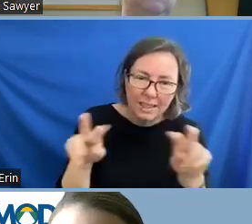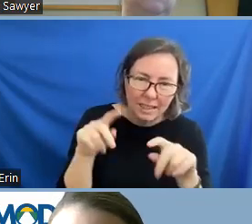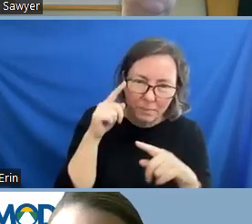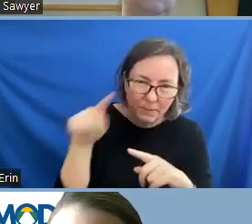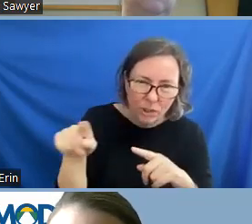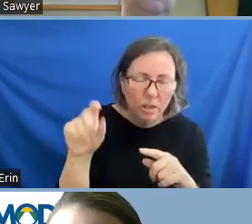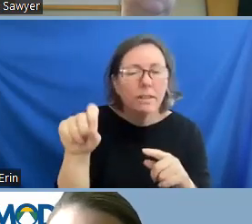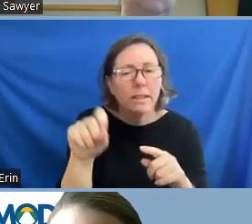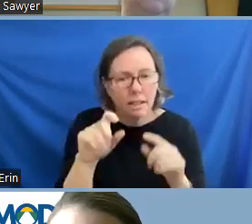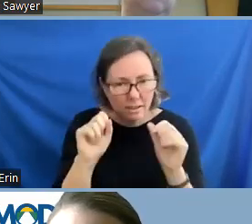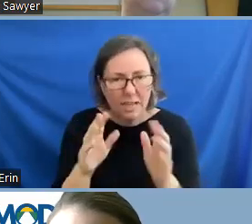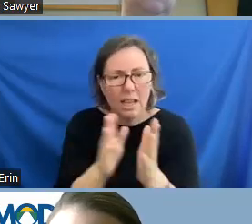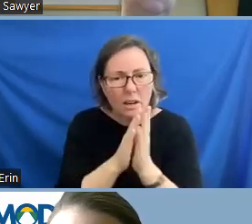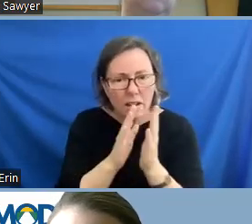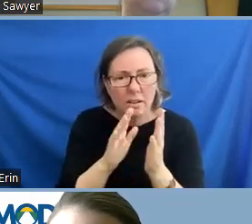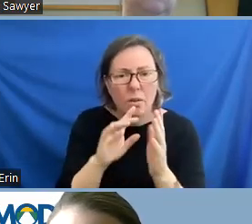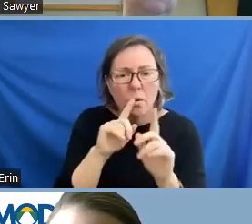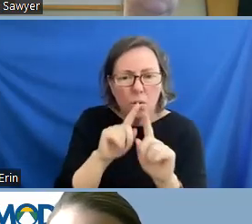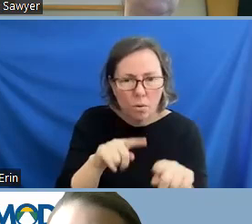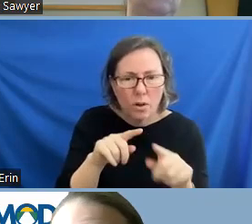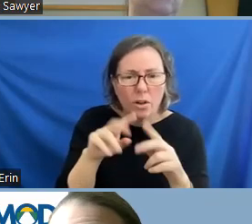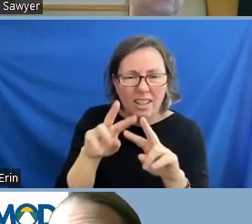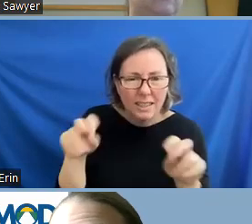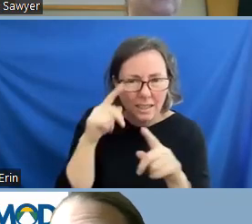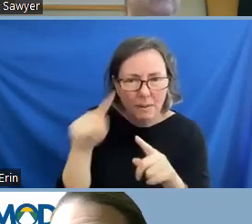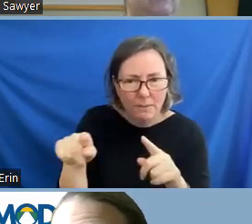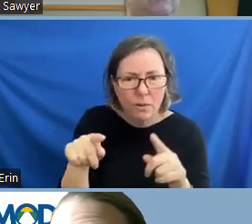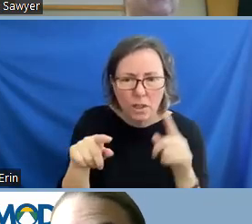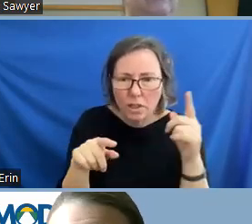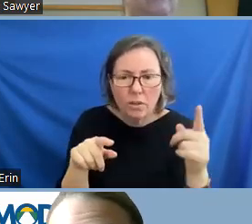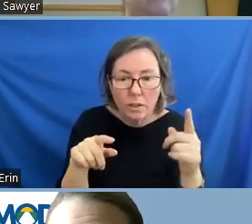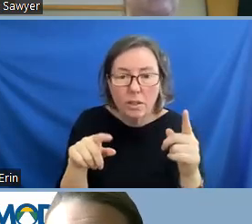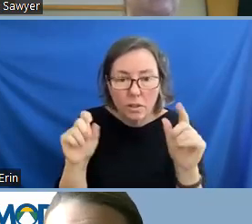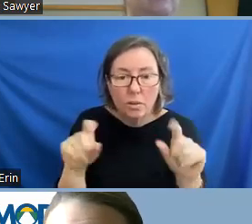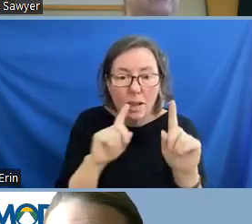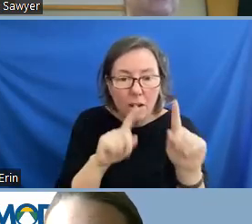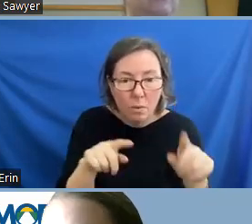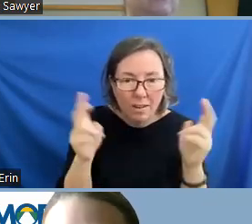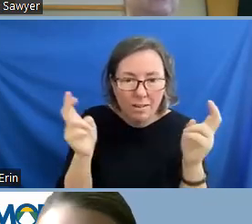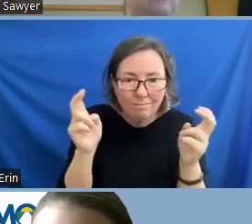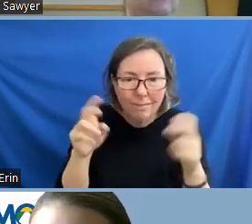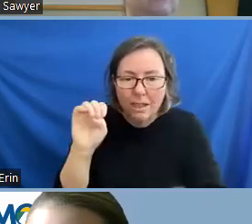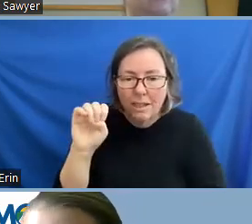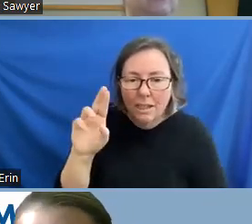You can order an ergonomic assessment weak talk about that offline,